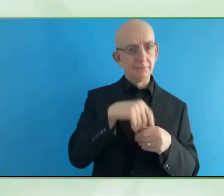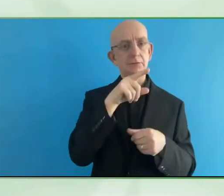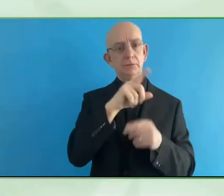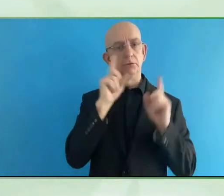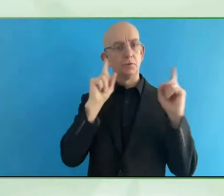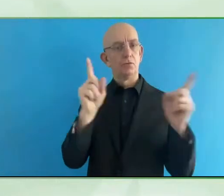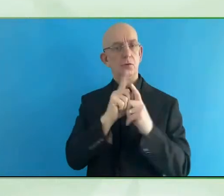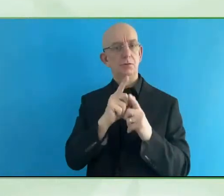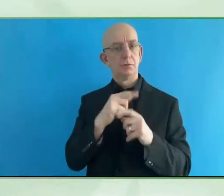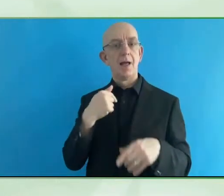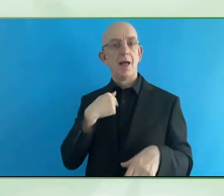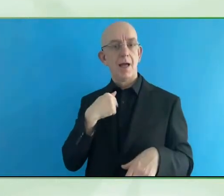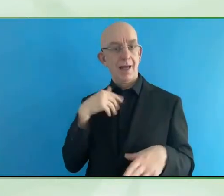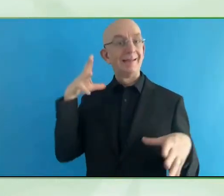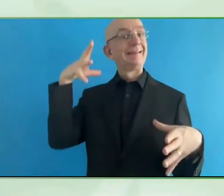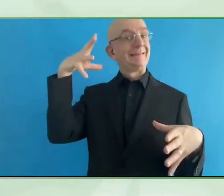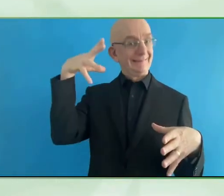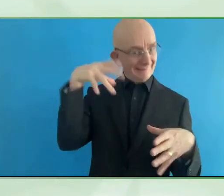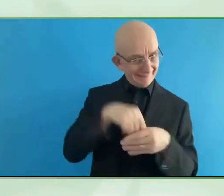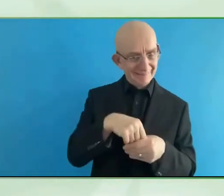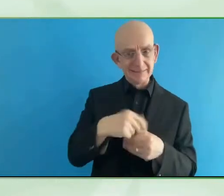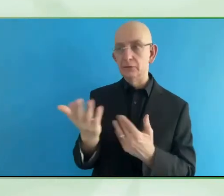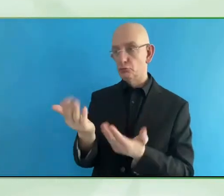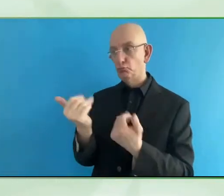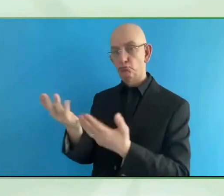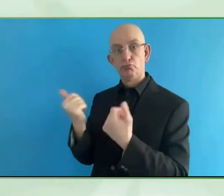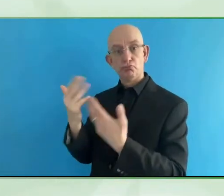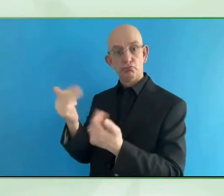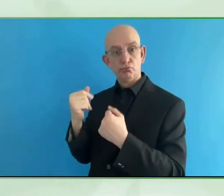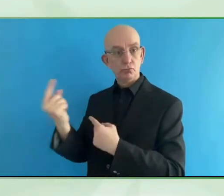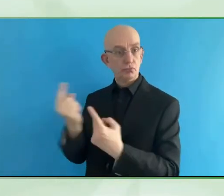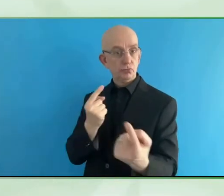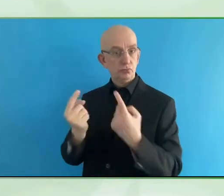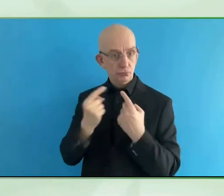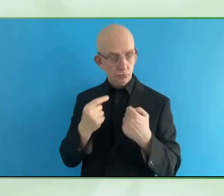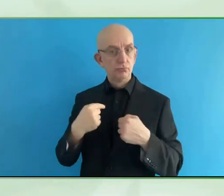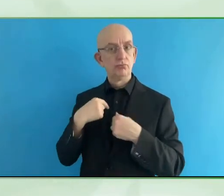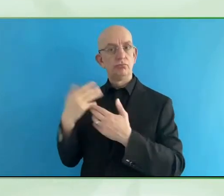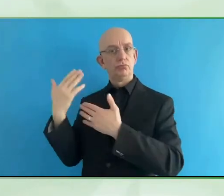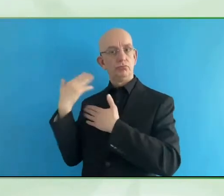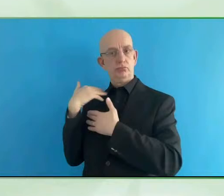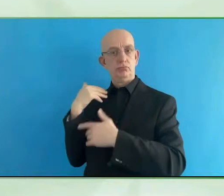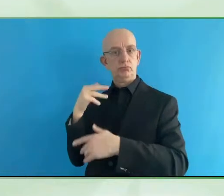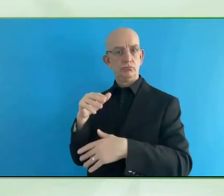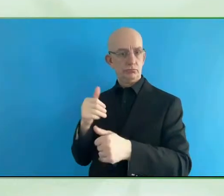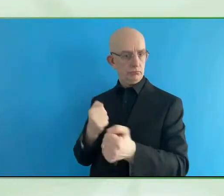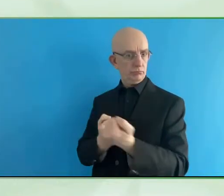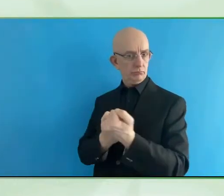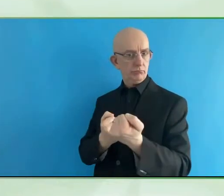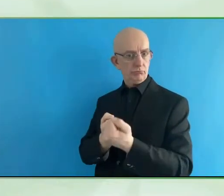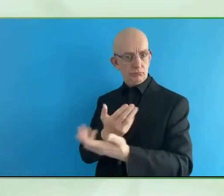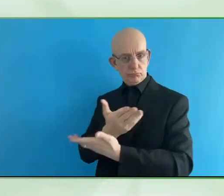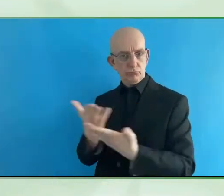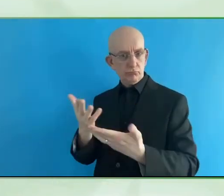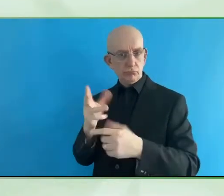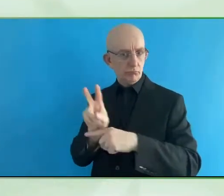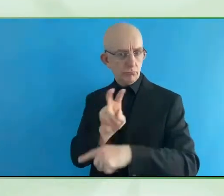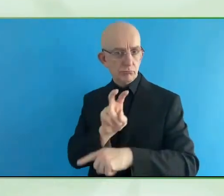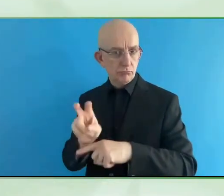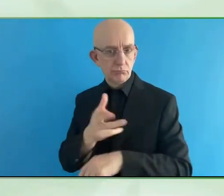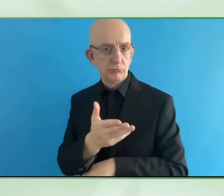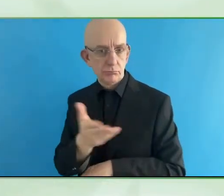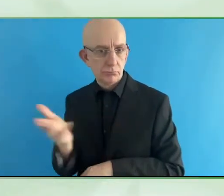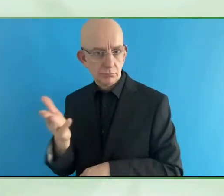So you have the students and you teach and get them to the fashion shows and, you know,